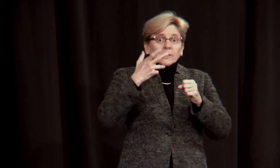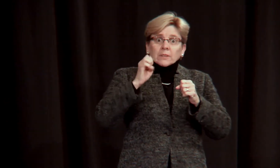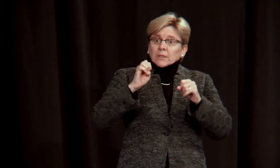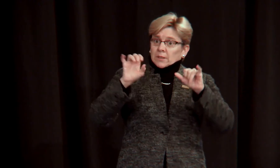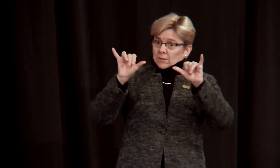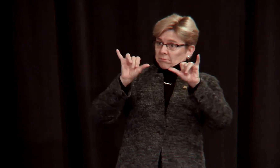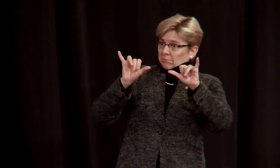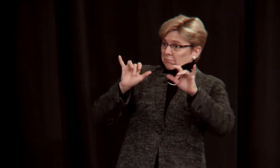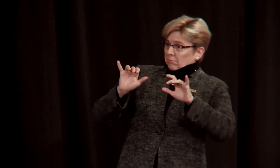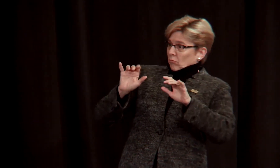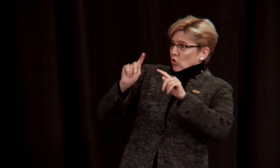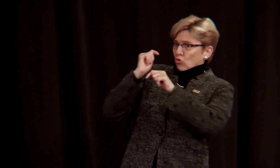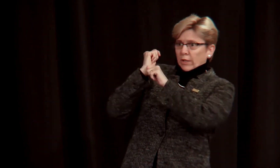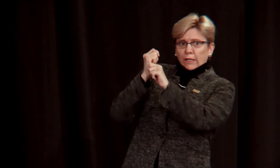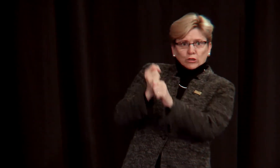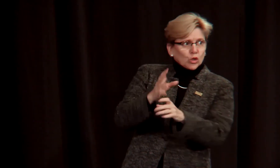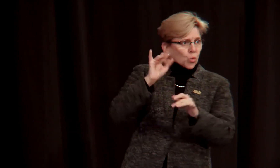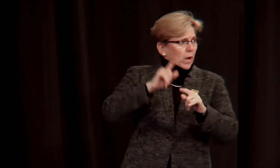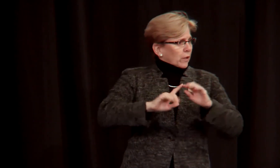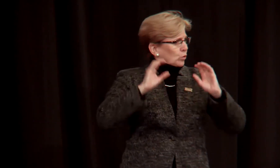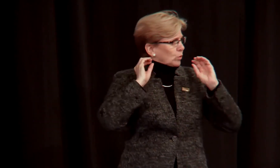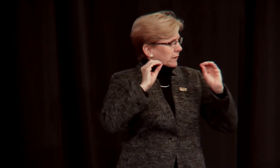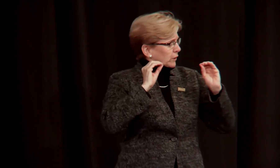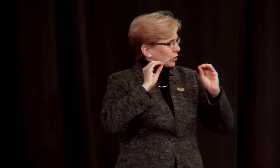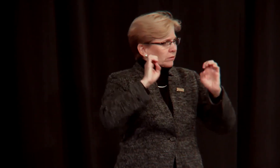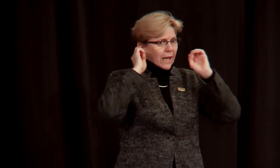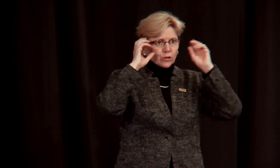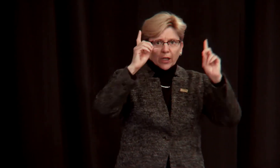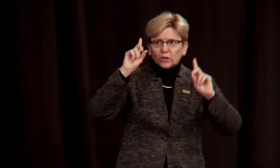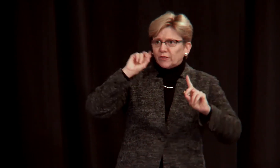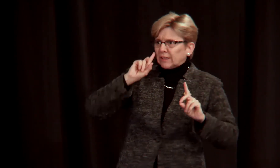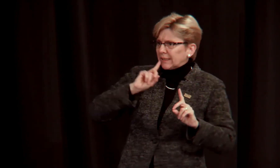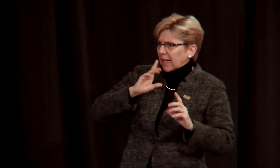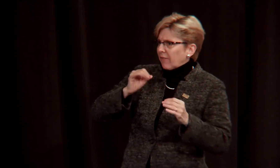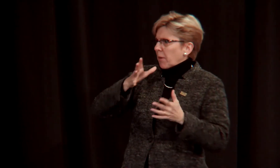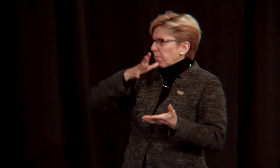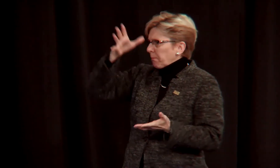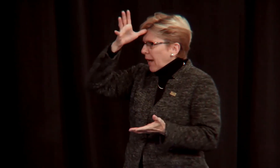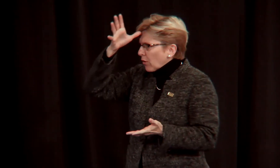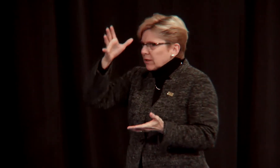The traditional view that we've had in our education system